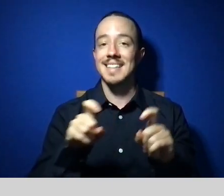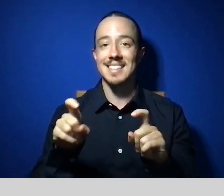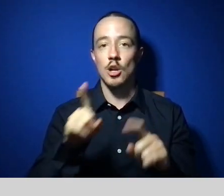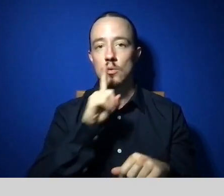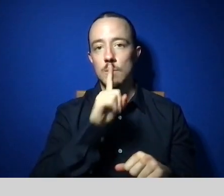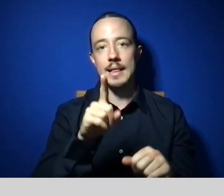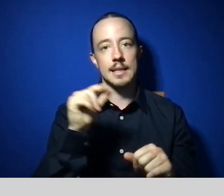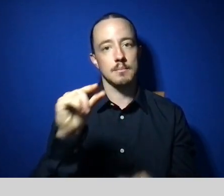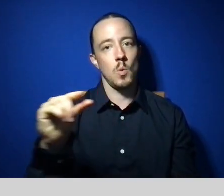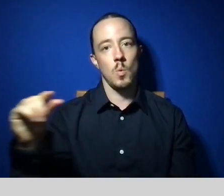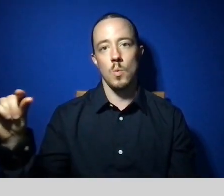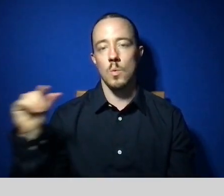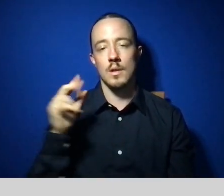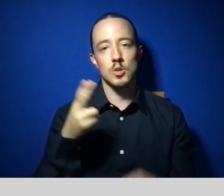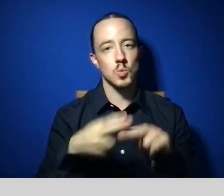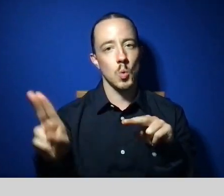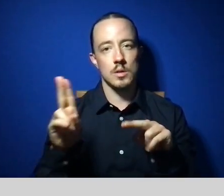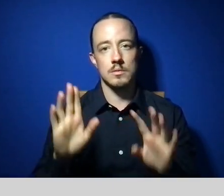So let's say a test_from_int :